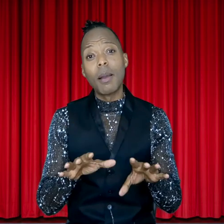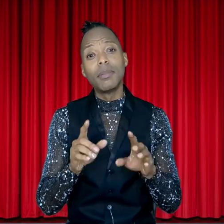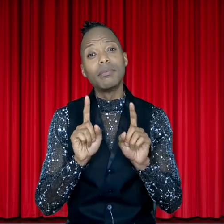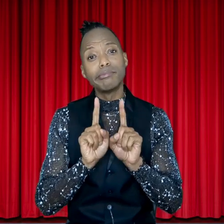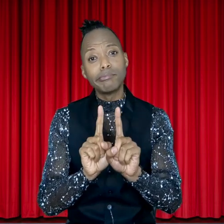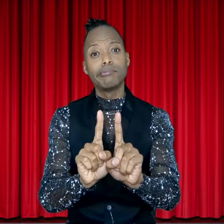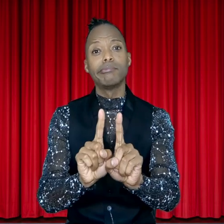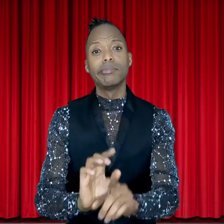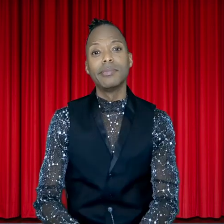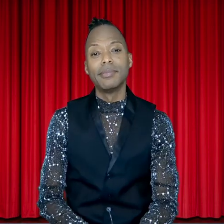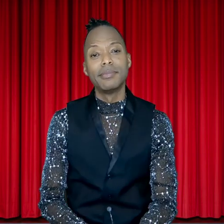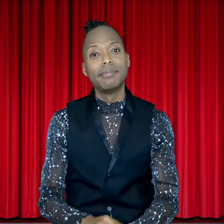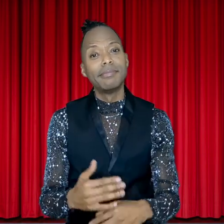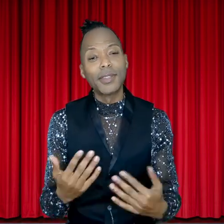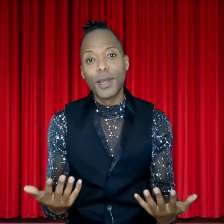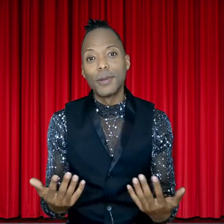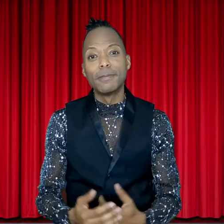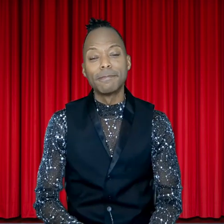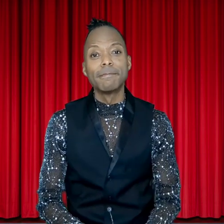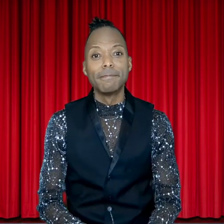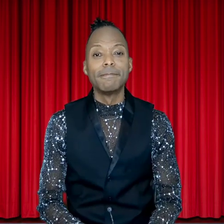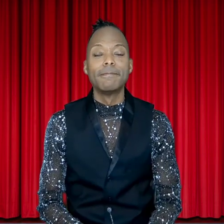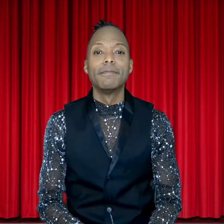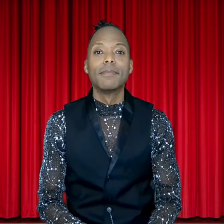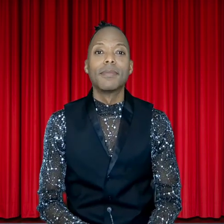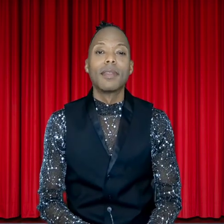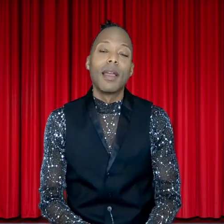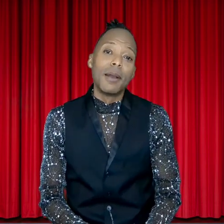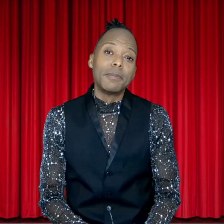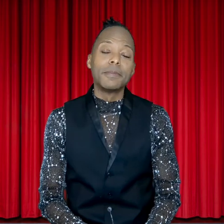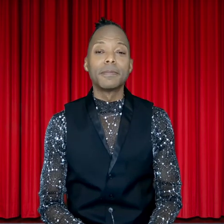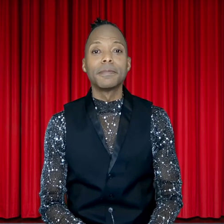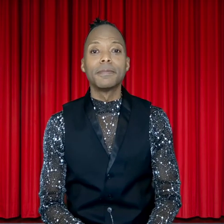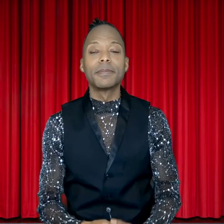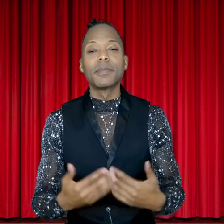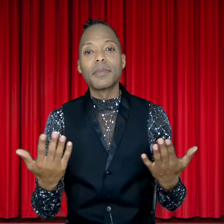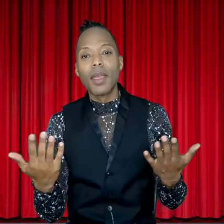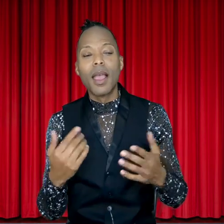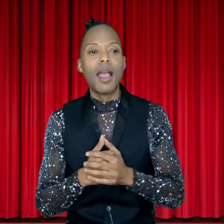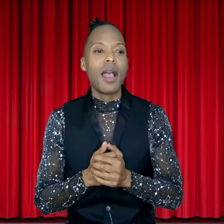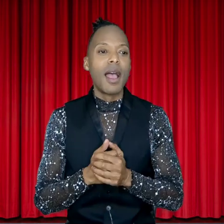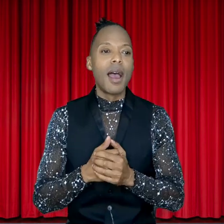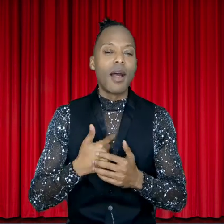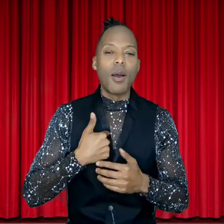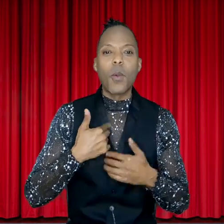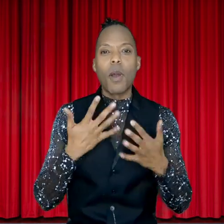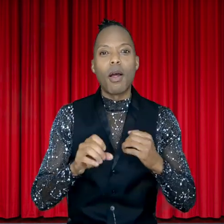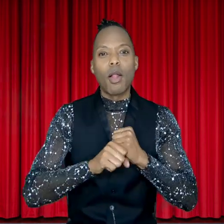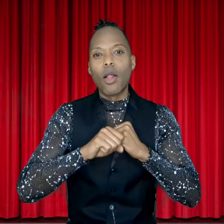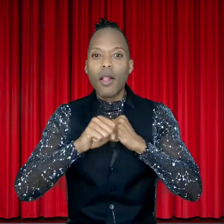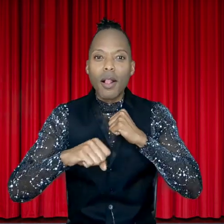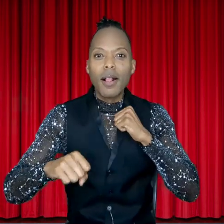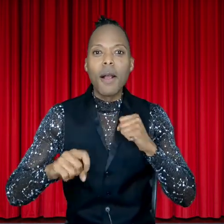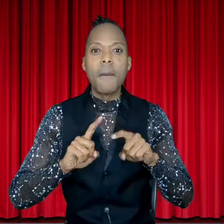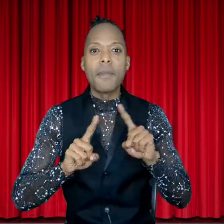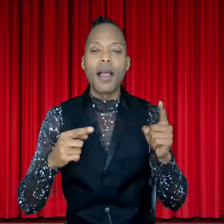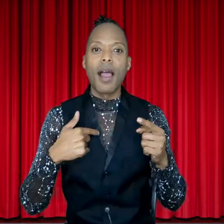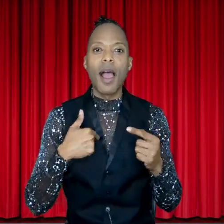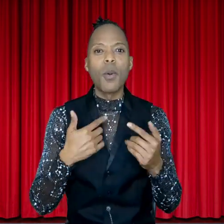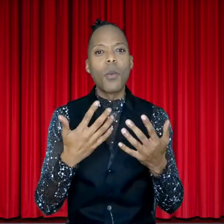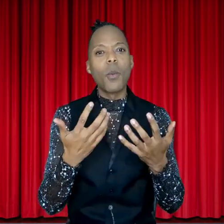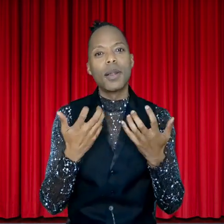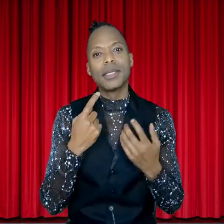Yeah, I don't want to be long-winded.... but iI think this is important that you, I,